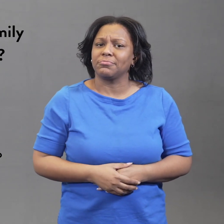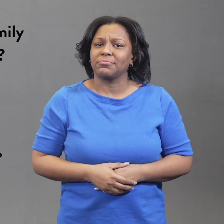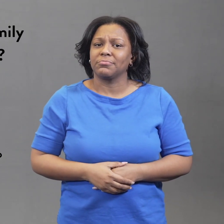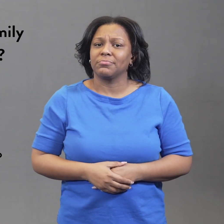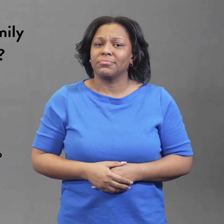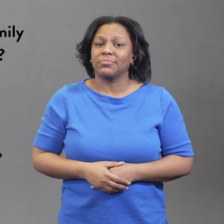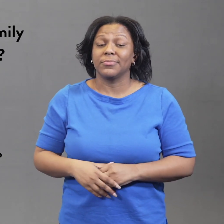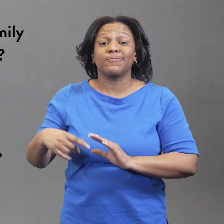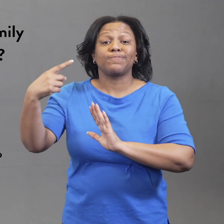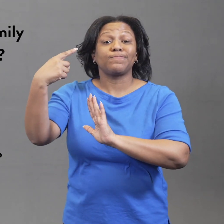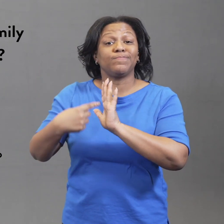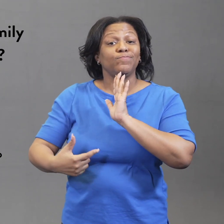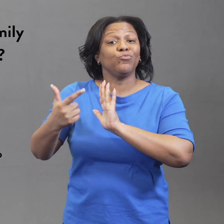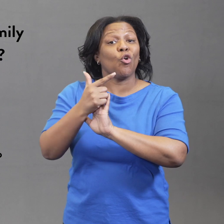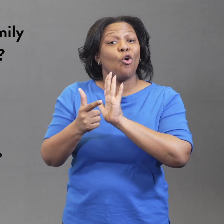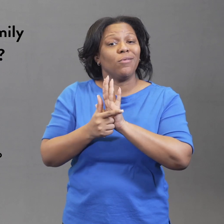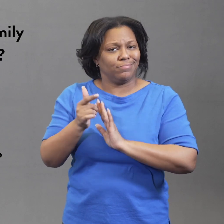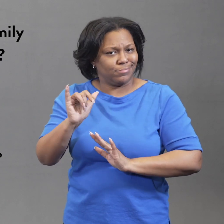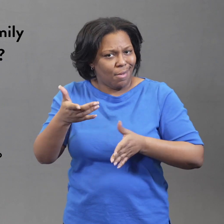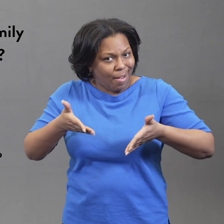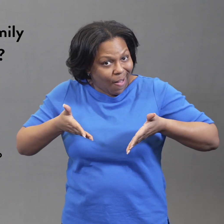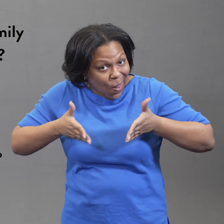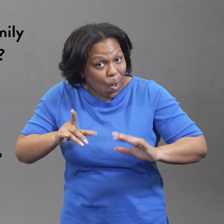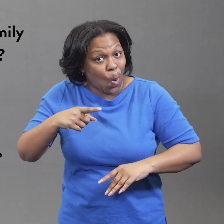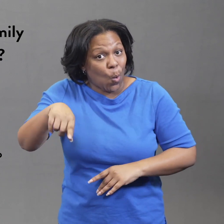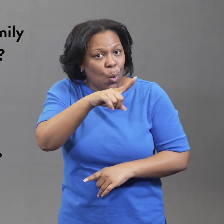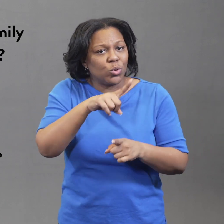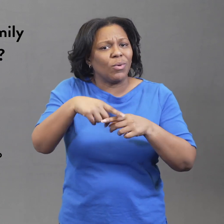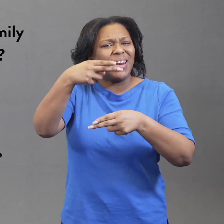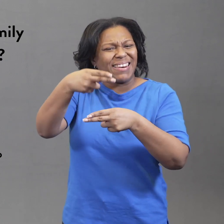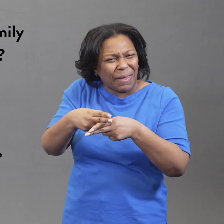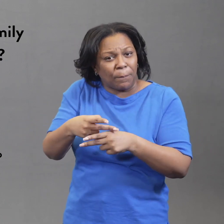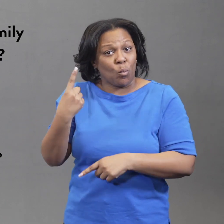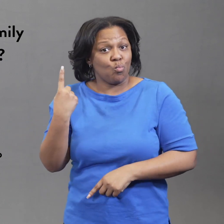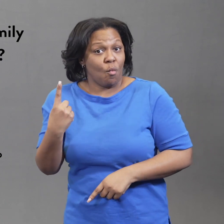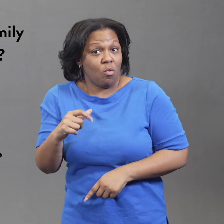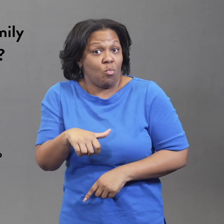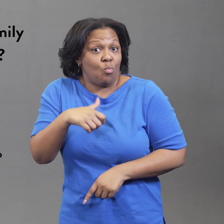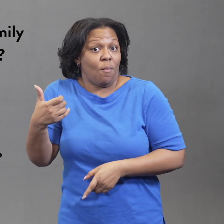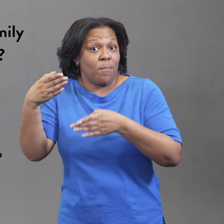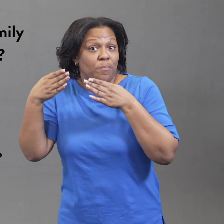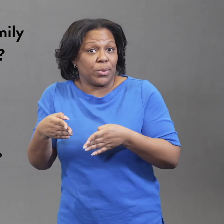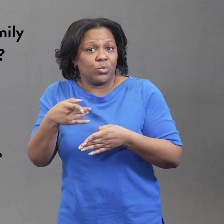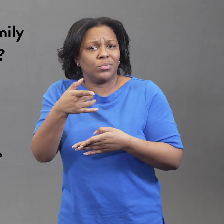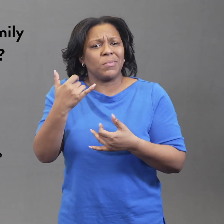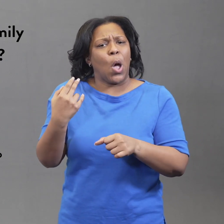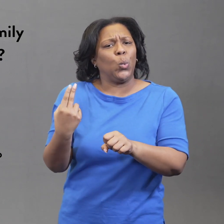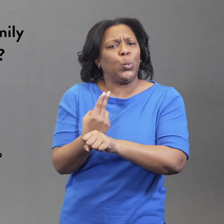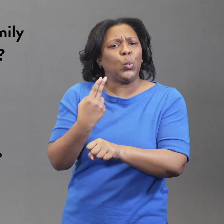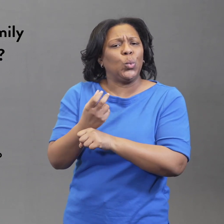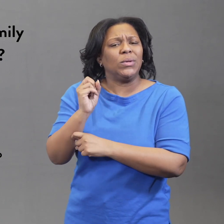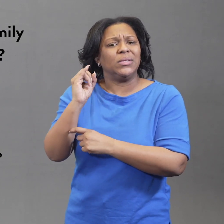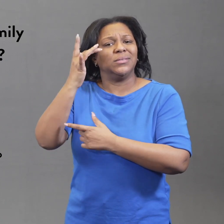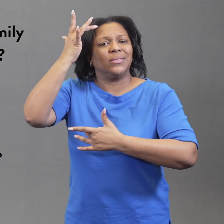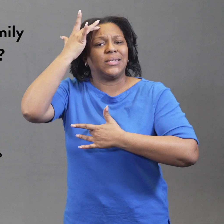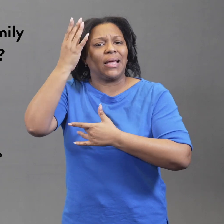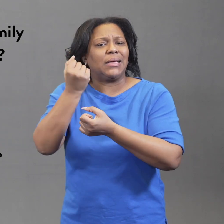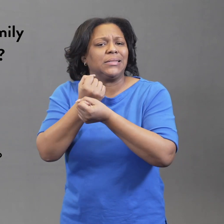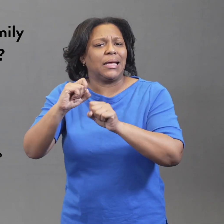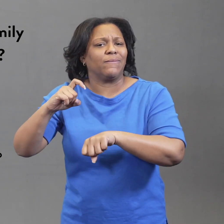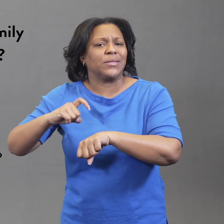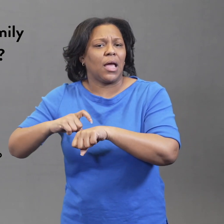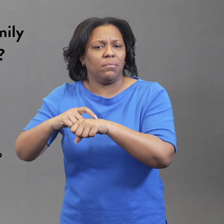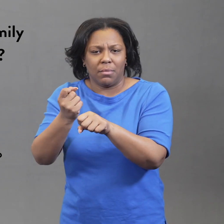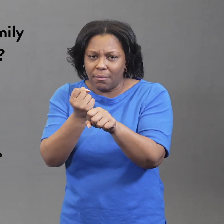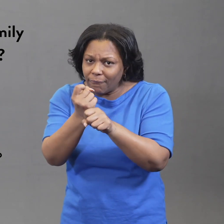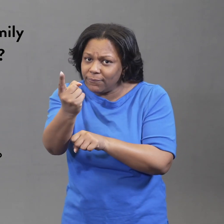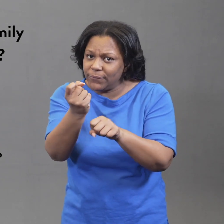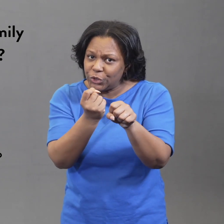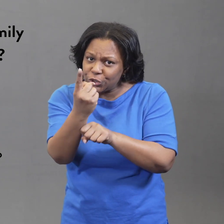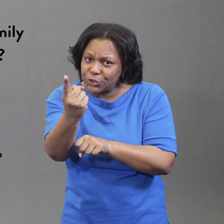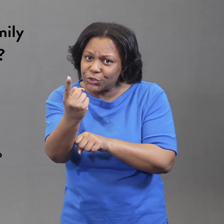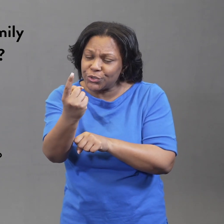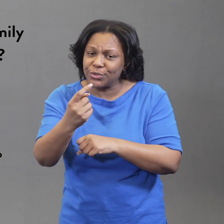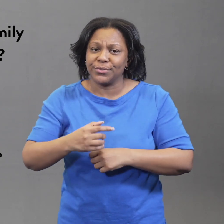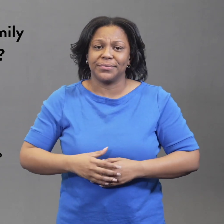The law also allows you to name one other person you may use sick and safe time for each year.